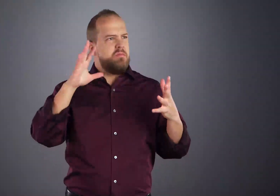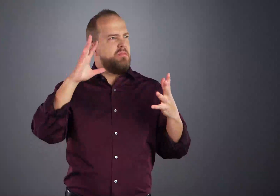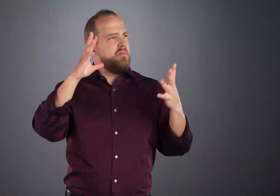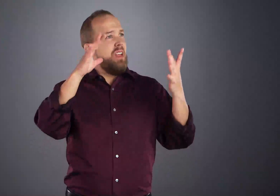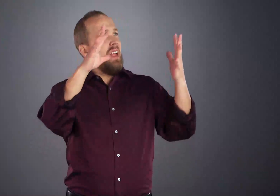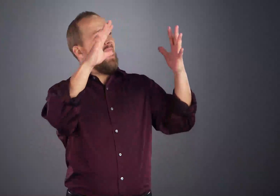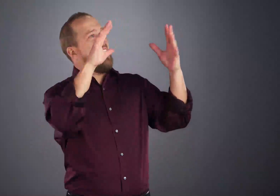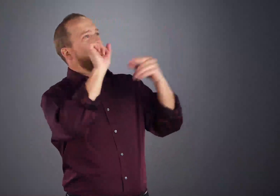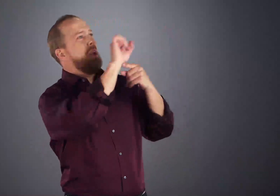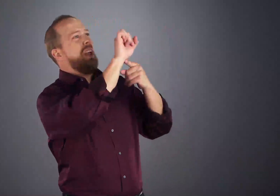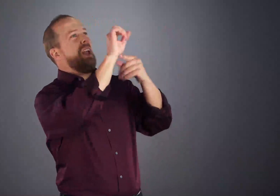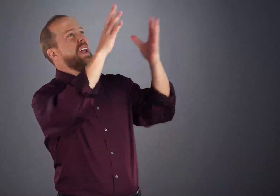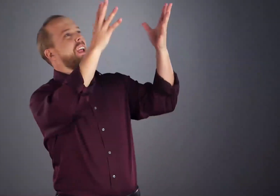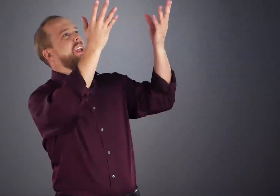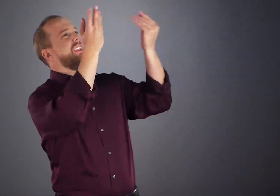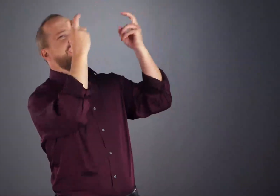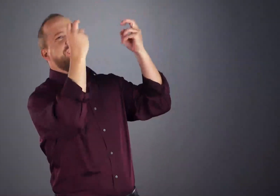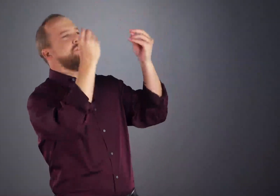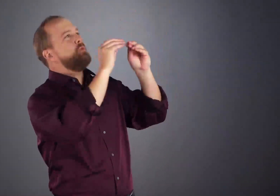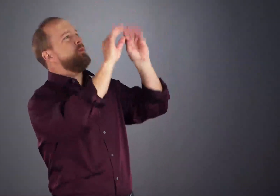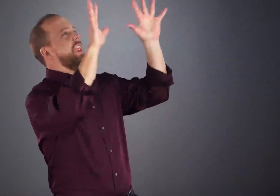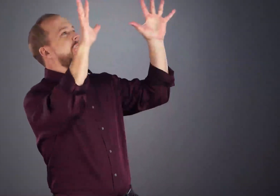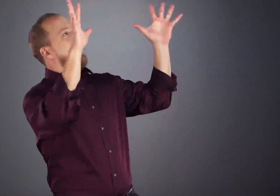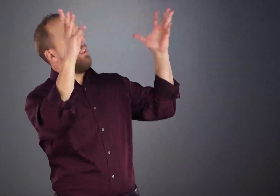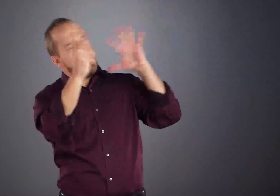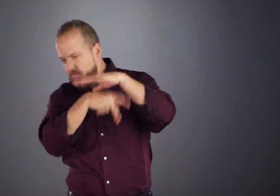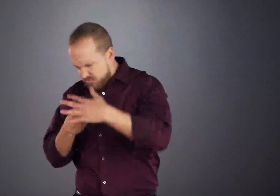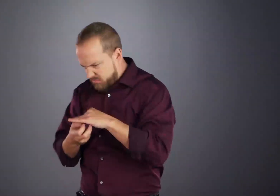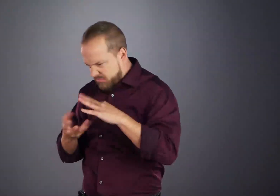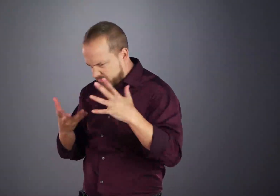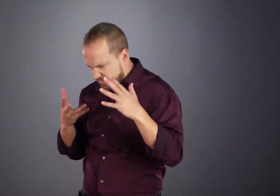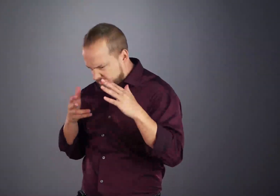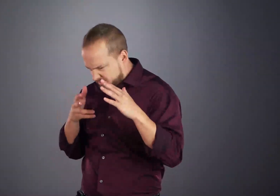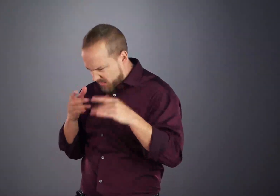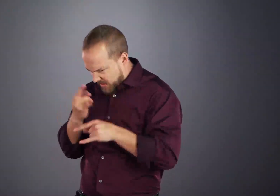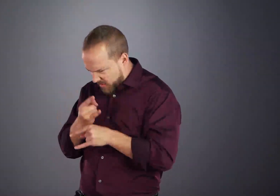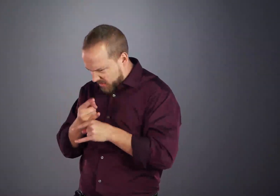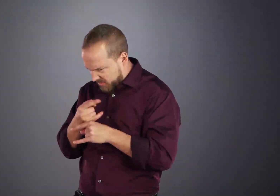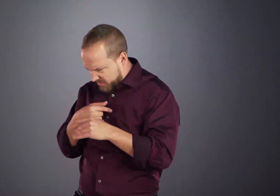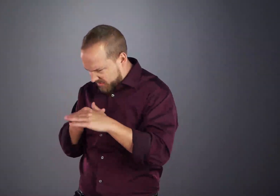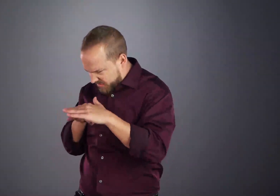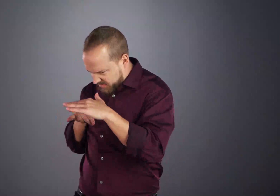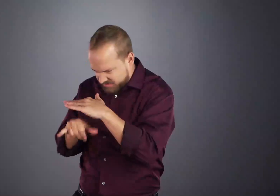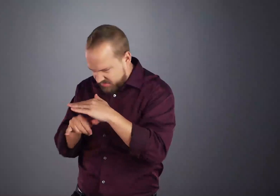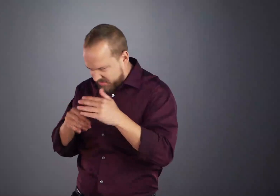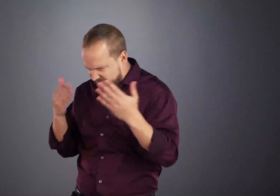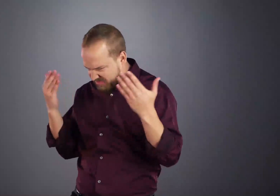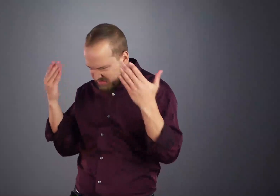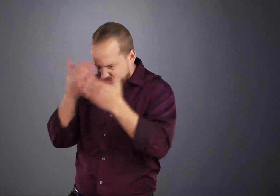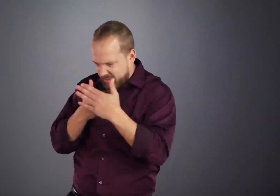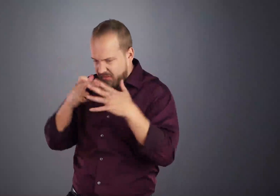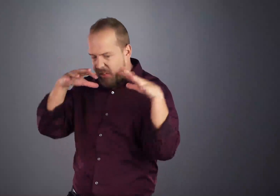was cornered at last. Now I was to plunge into the dark,